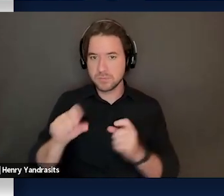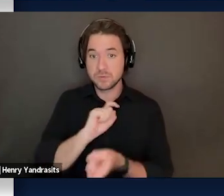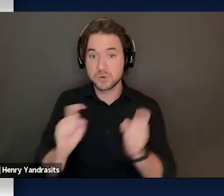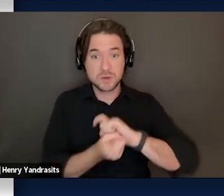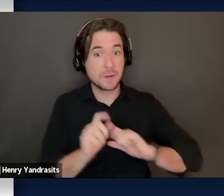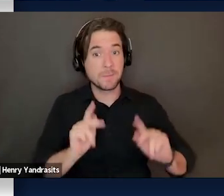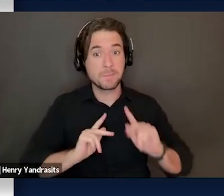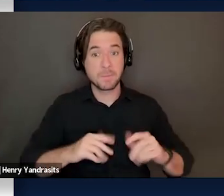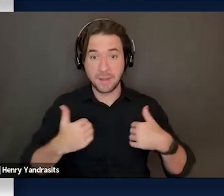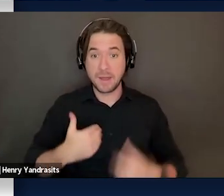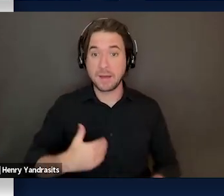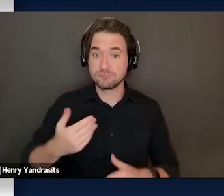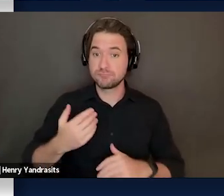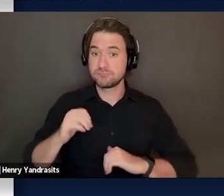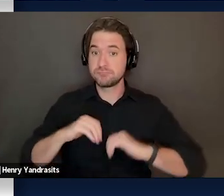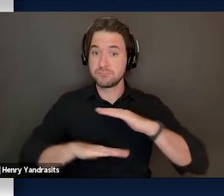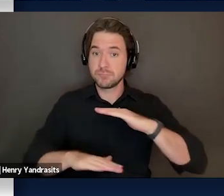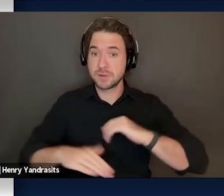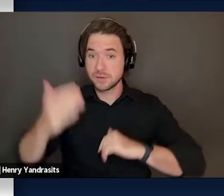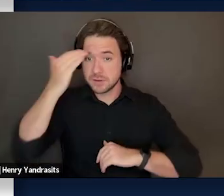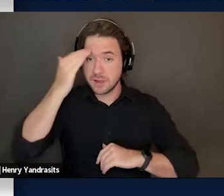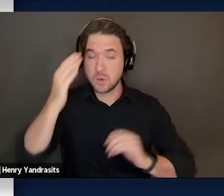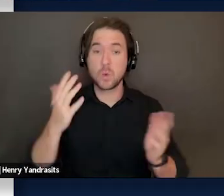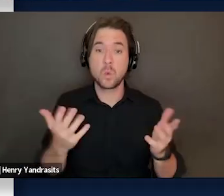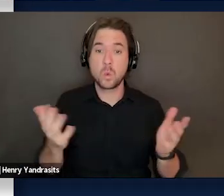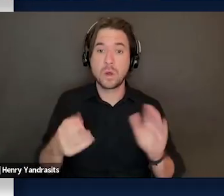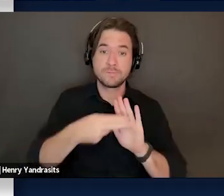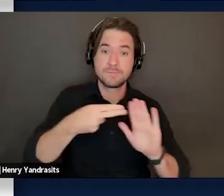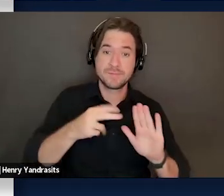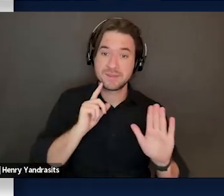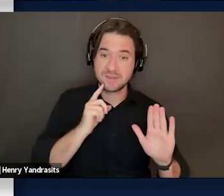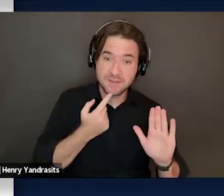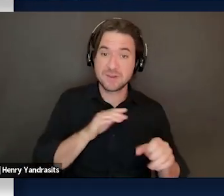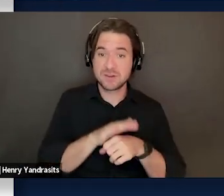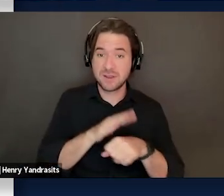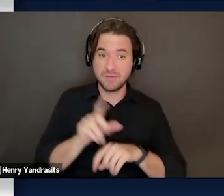a fundamental knowledge of what counts as. Uh, severe enough impairment.